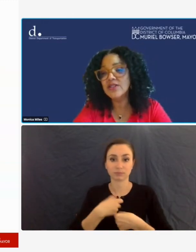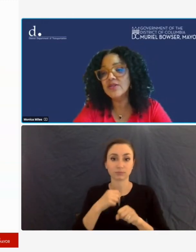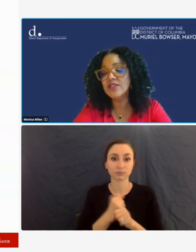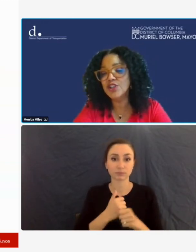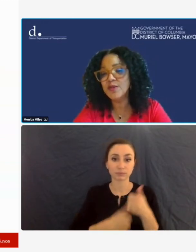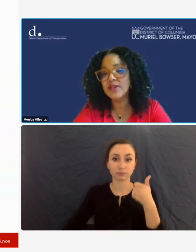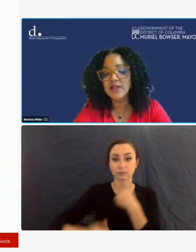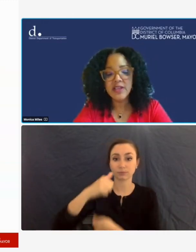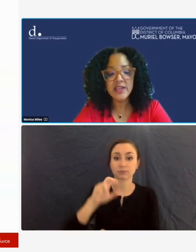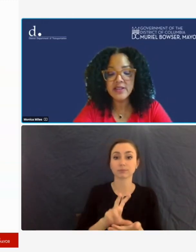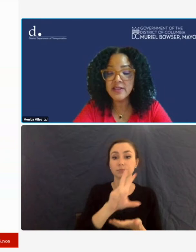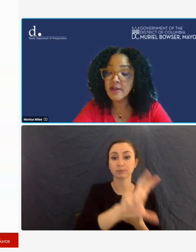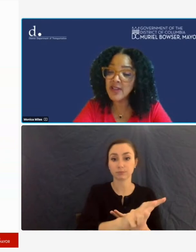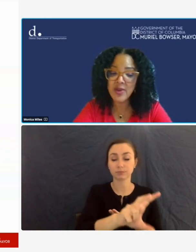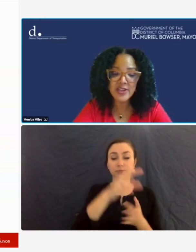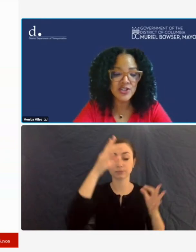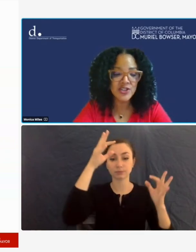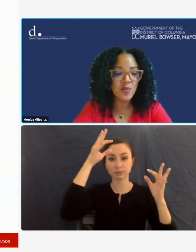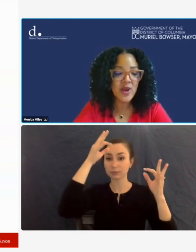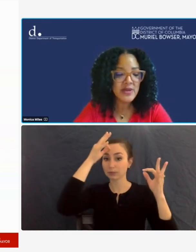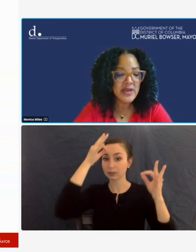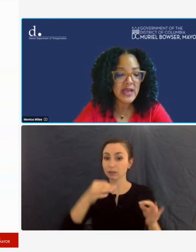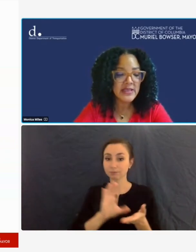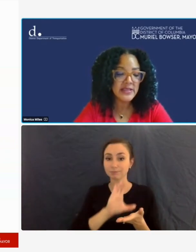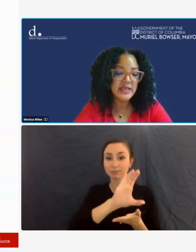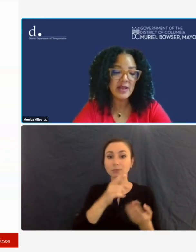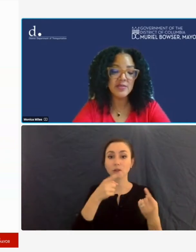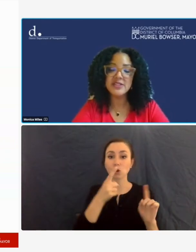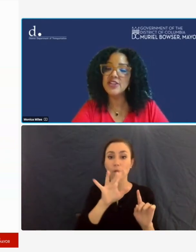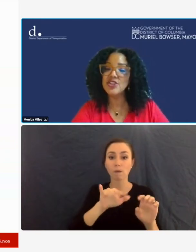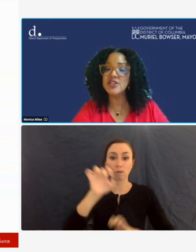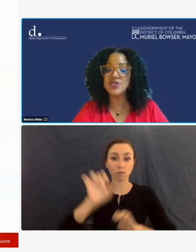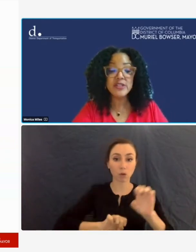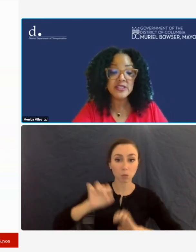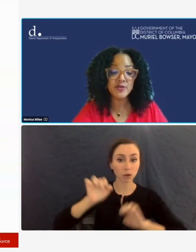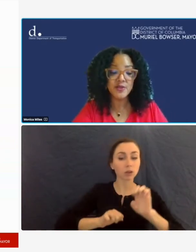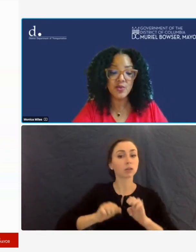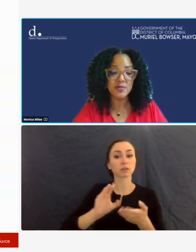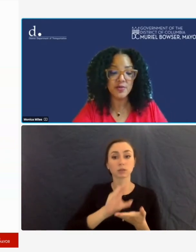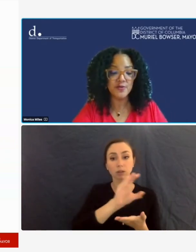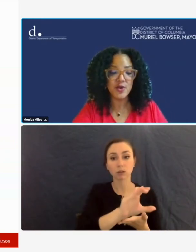determine in the evaluation of whether or not the compensation is reasonable for the work performed